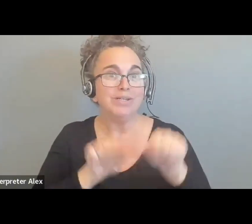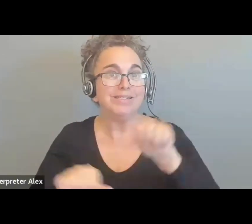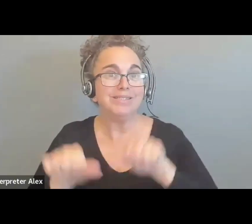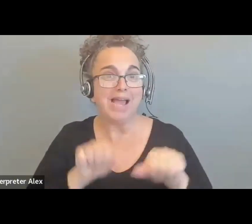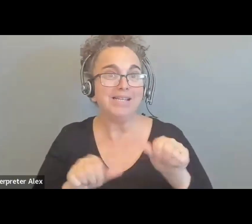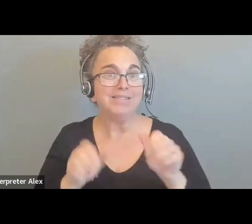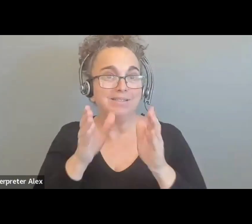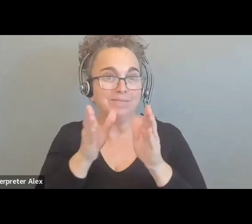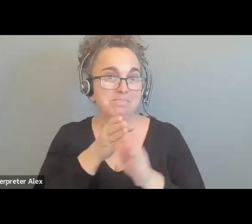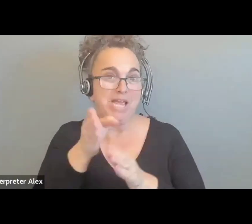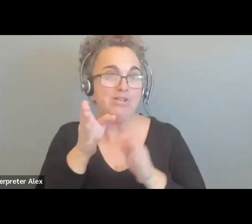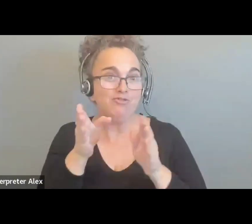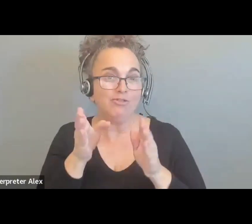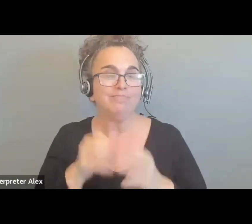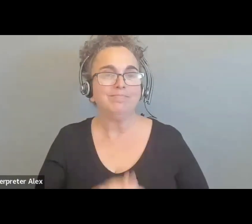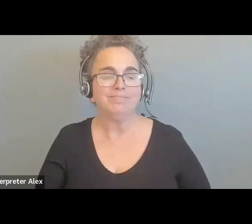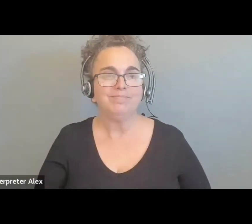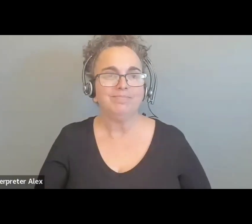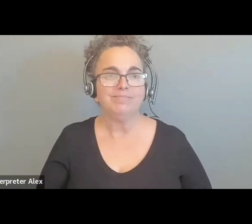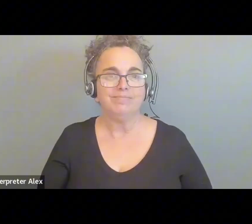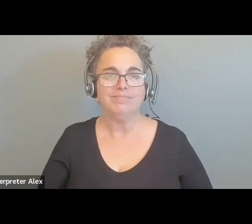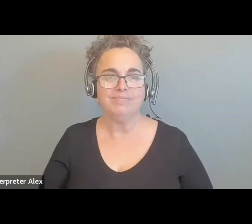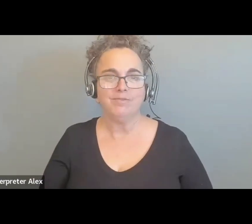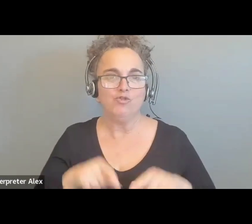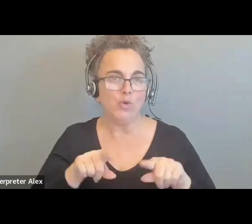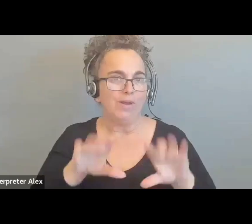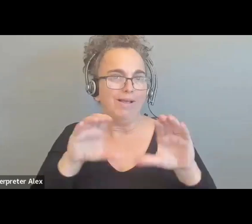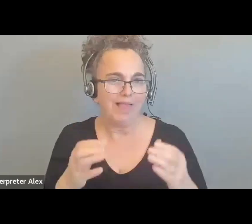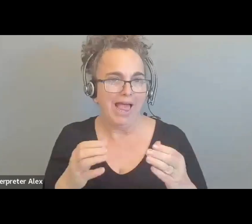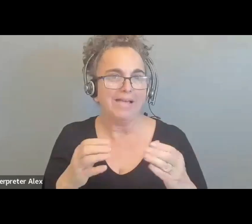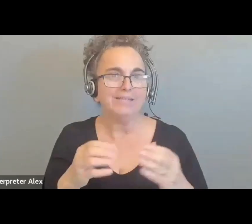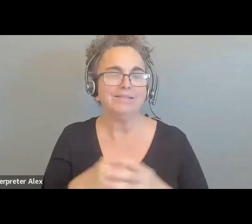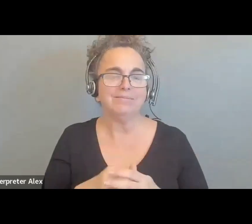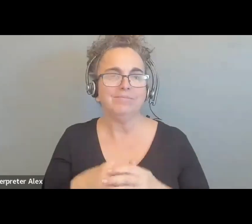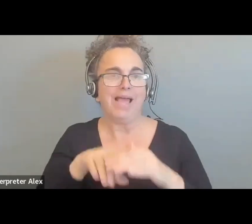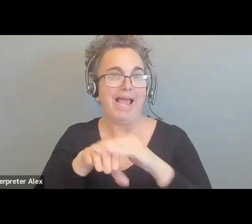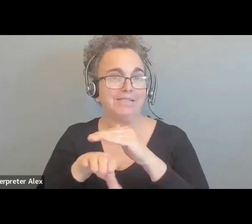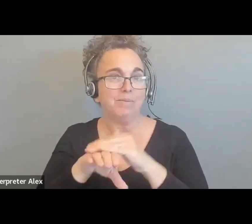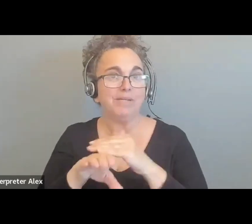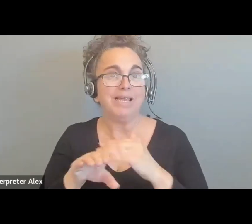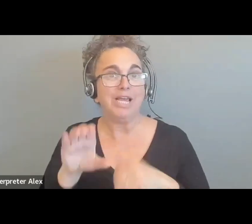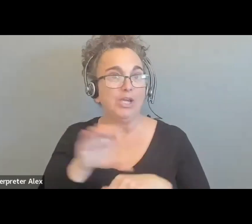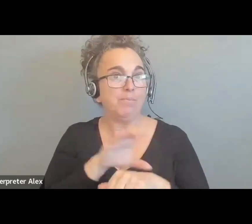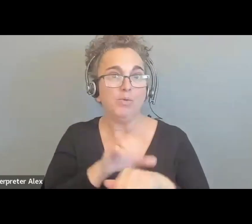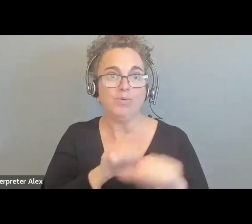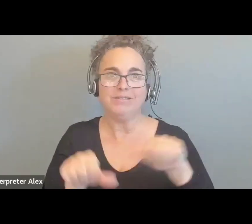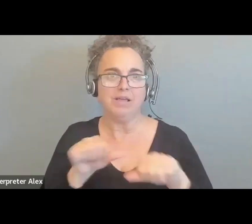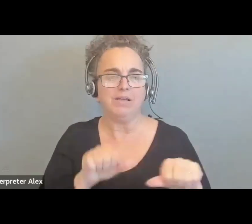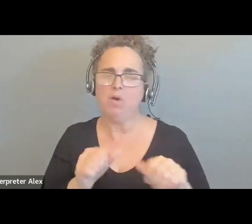So basically like in classes like accessibility in computer science really isn't talked about whether